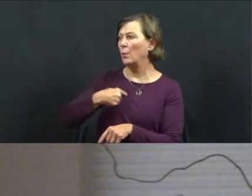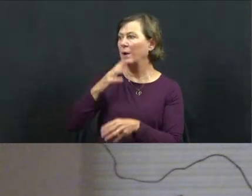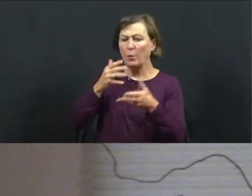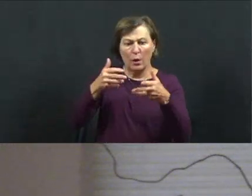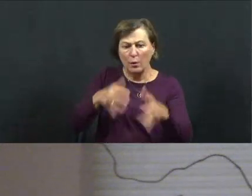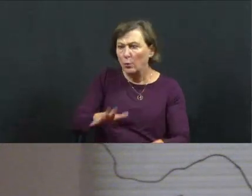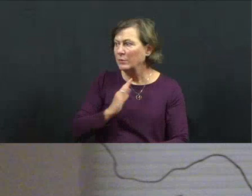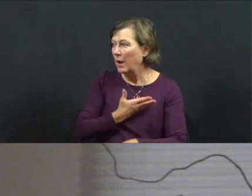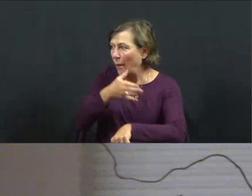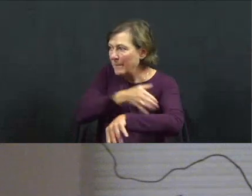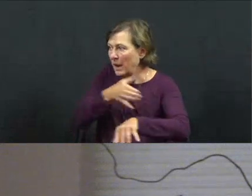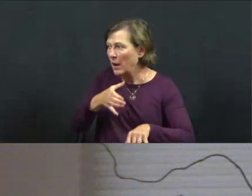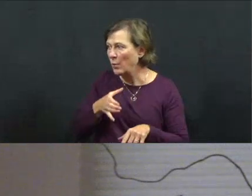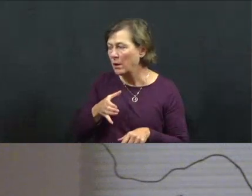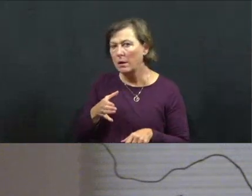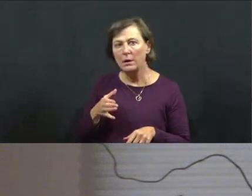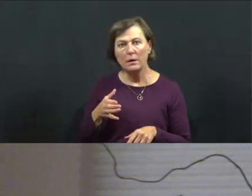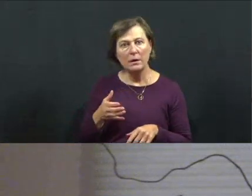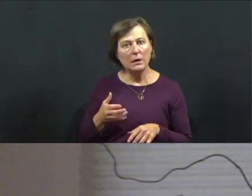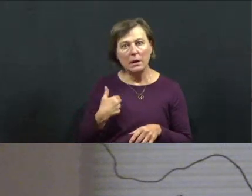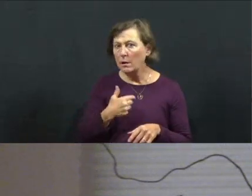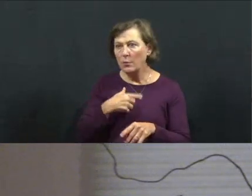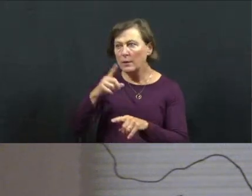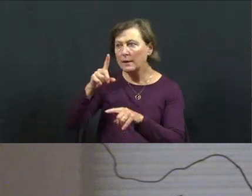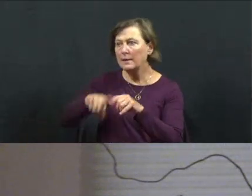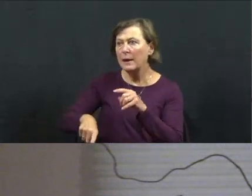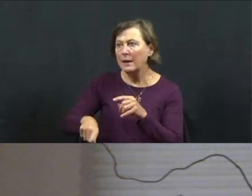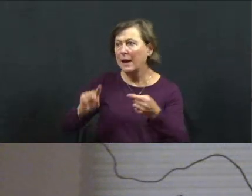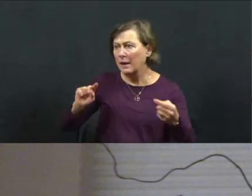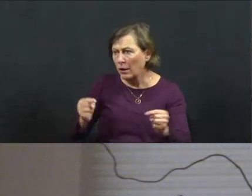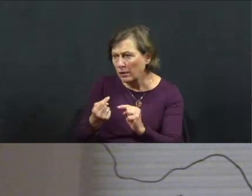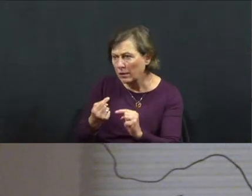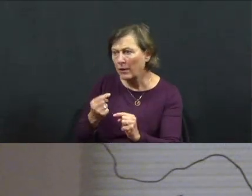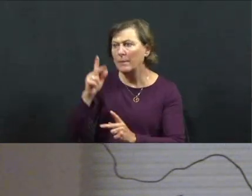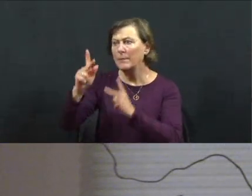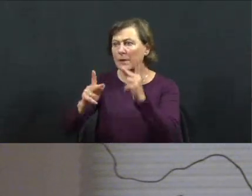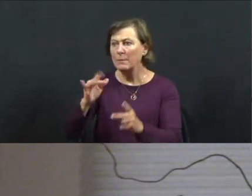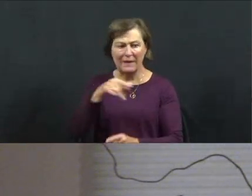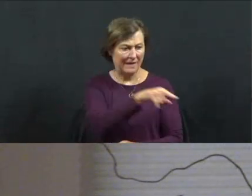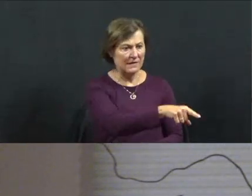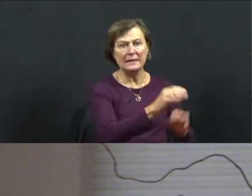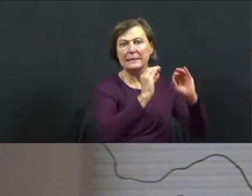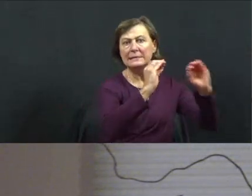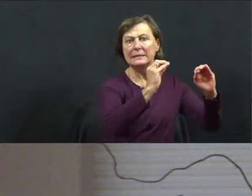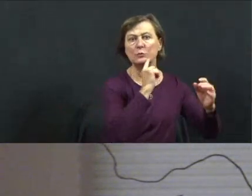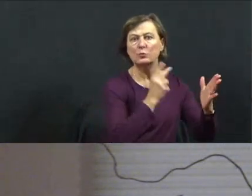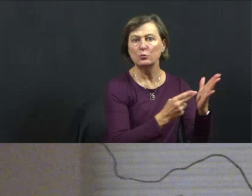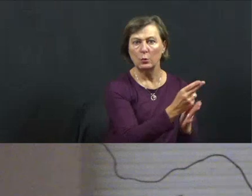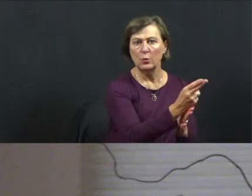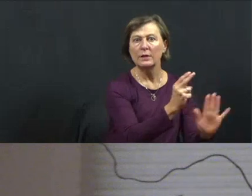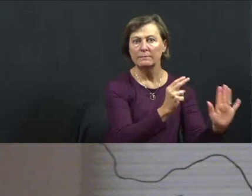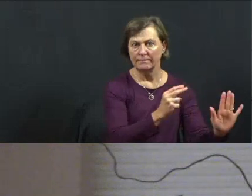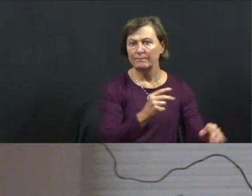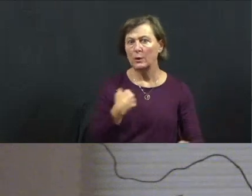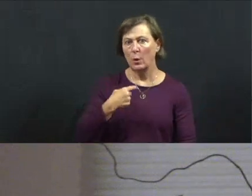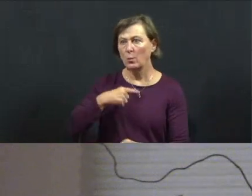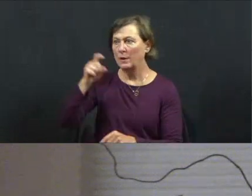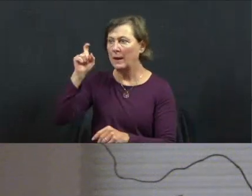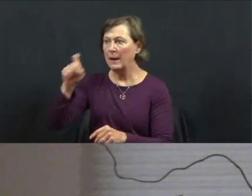power? We cannot harm people if he teaches them the truth. We must disturb his meditation, or else